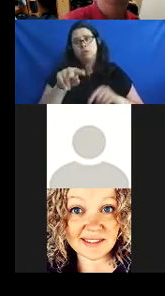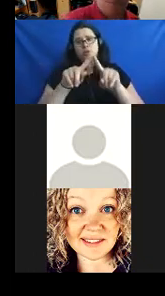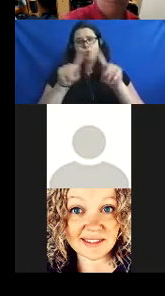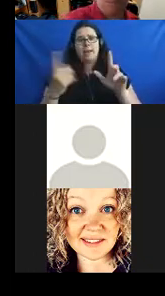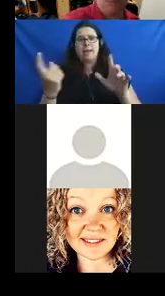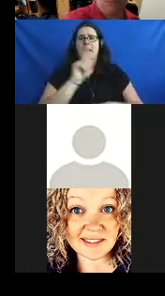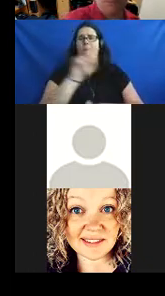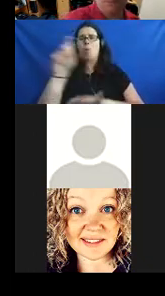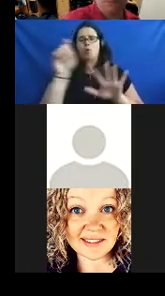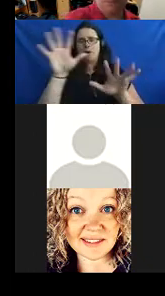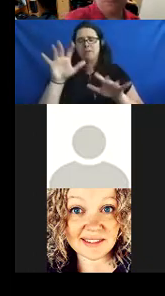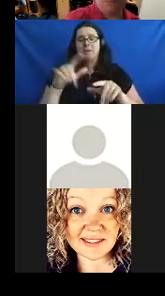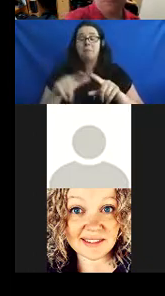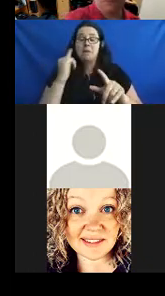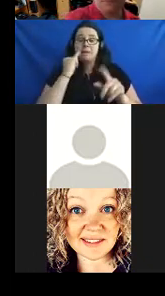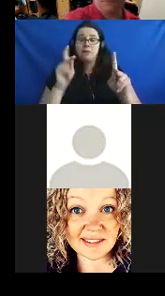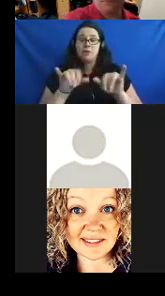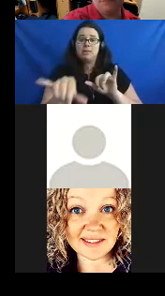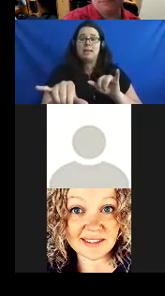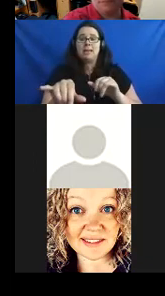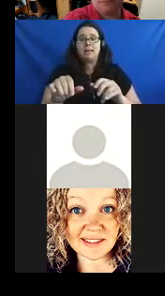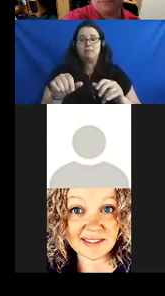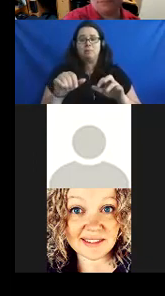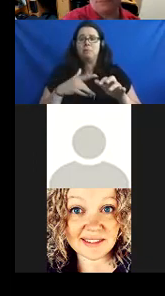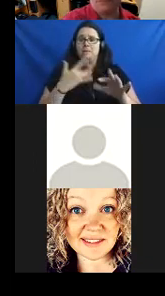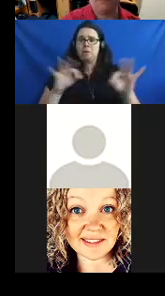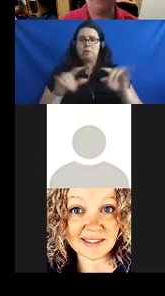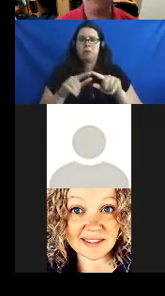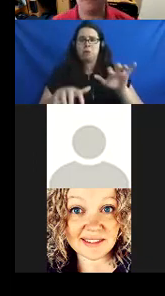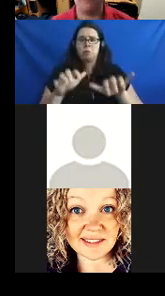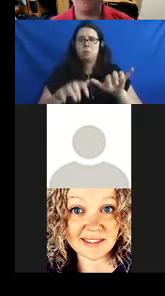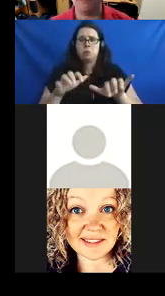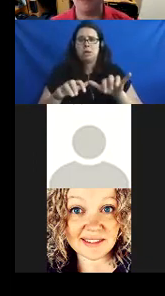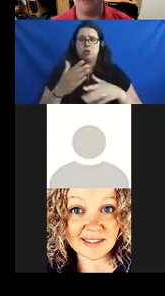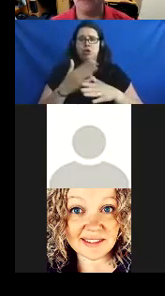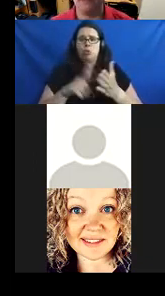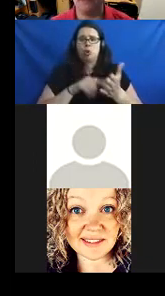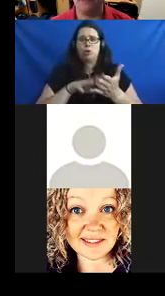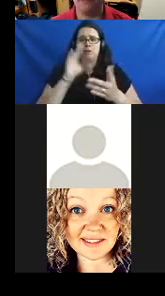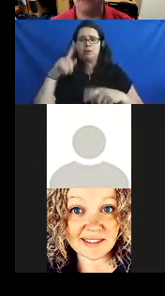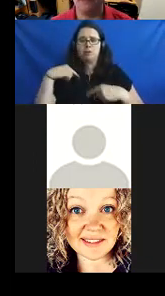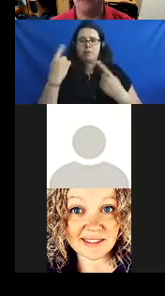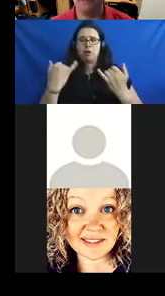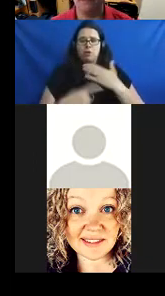FOR THOSE THAT ARE GOING TO STICK AROUND, USE THE CHAT TO SHARE WHAT YOU HAVE LEARNED TODAY.